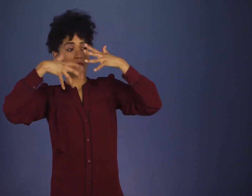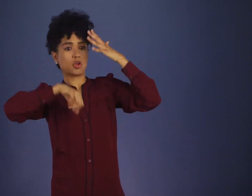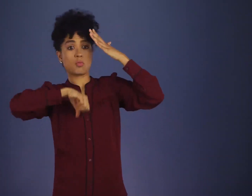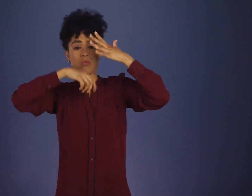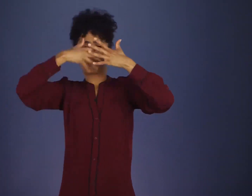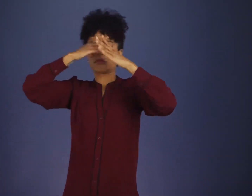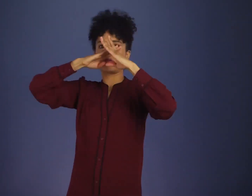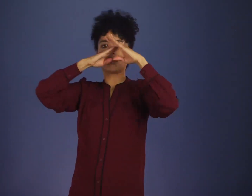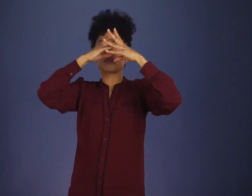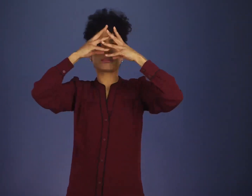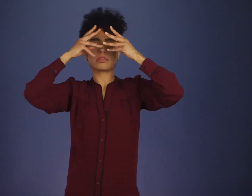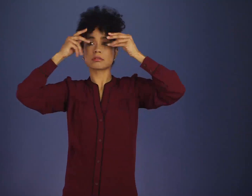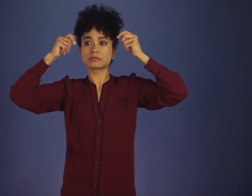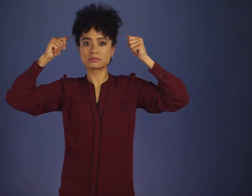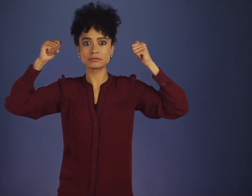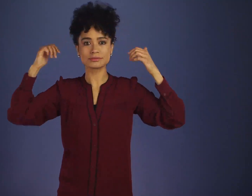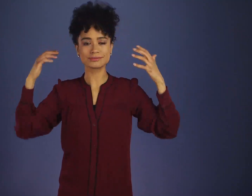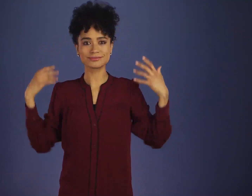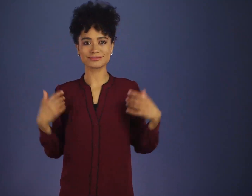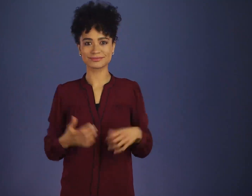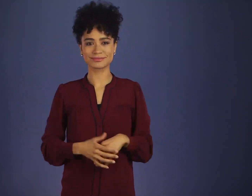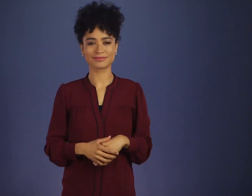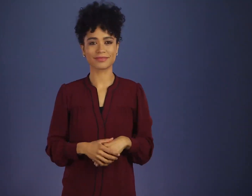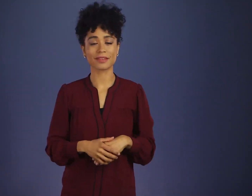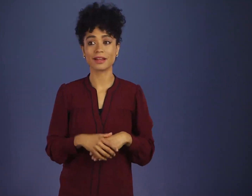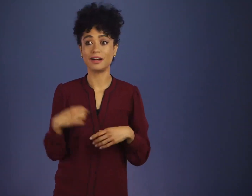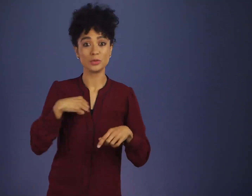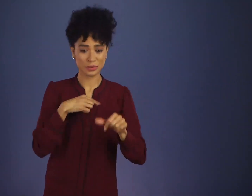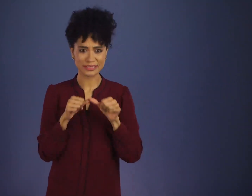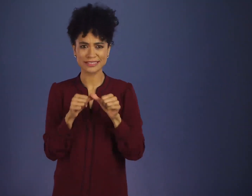a wonderful light falls upon this foggy scene.